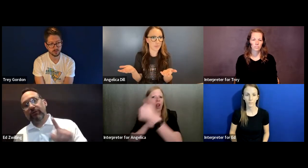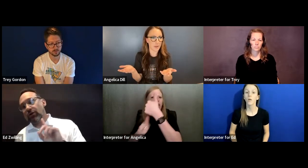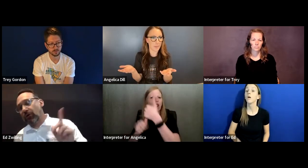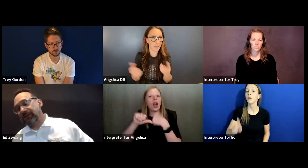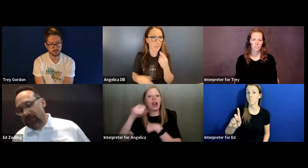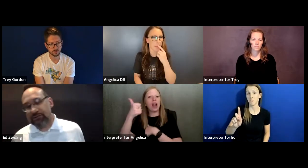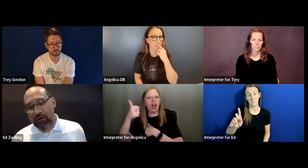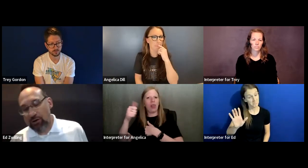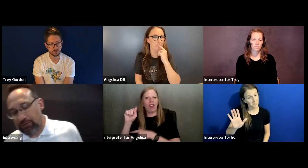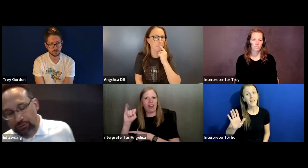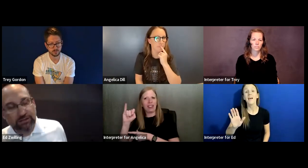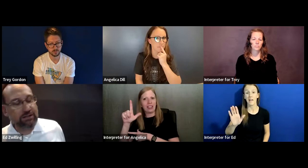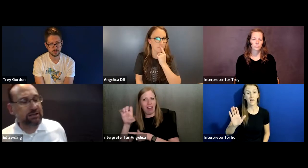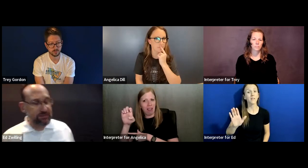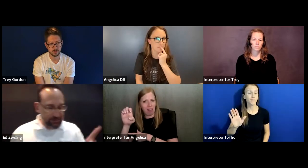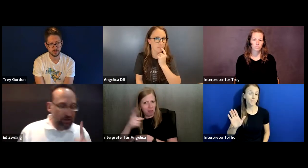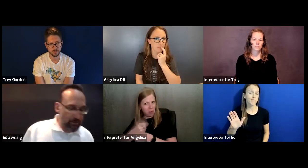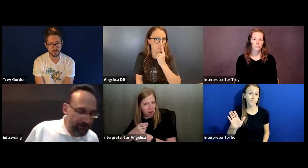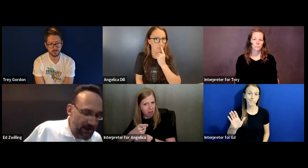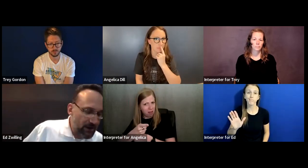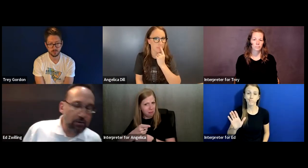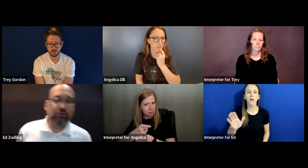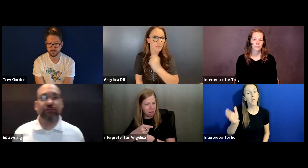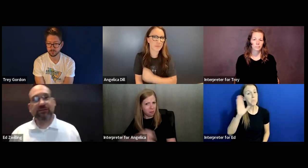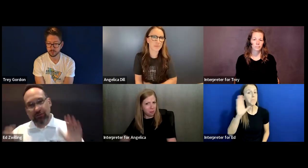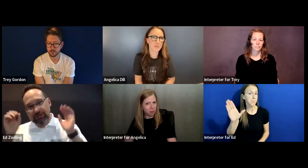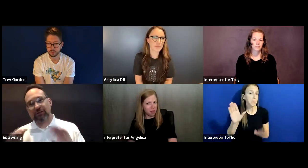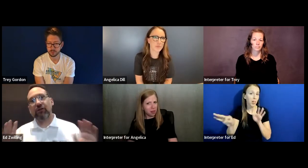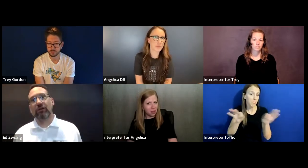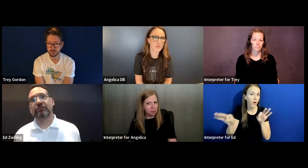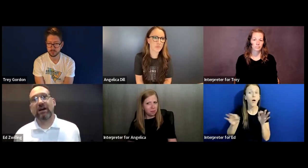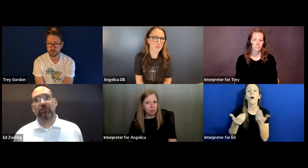you know it does fall well let's let's talk about that a commercial facility does fall under title